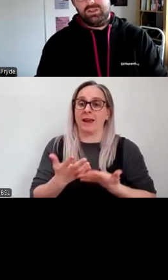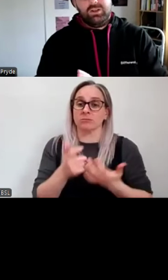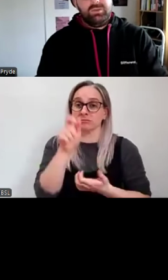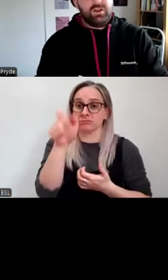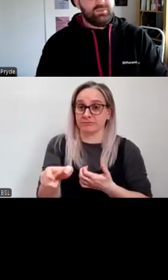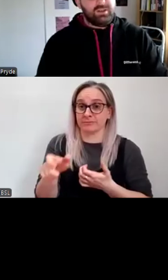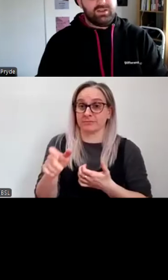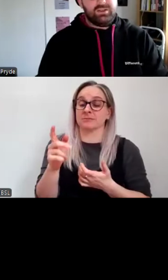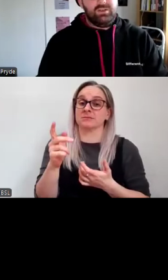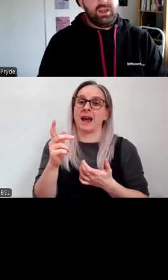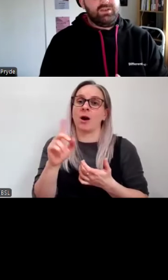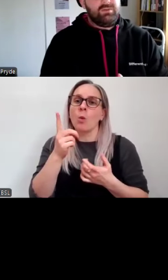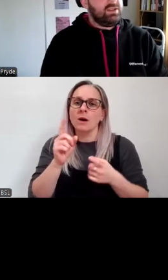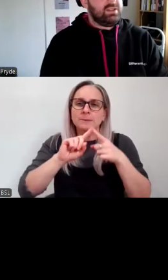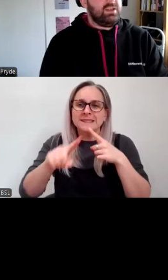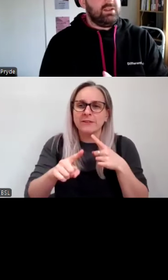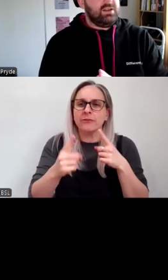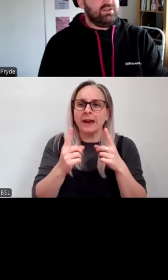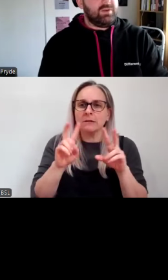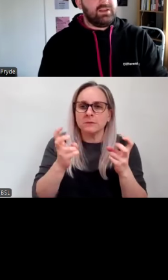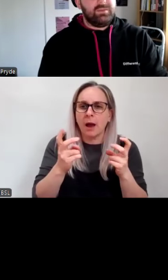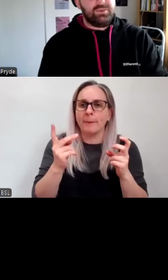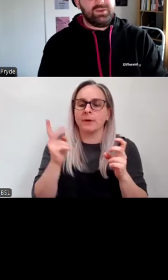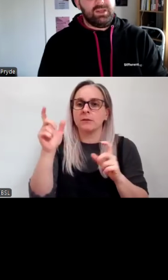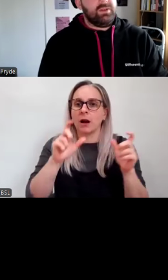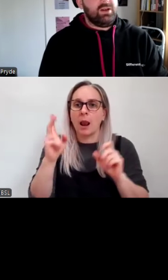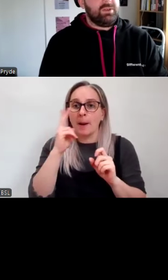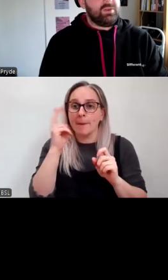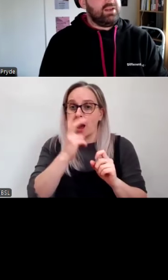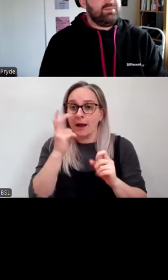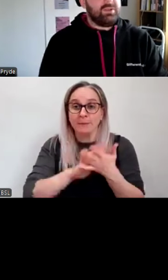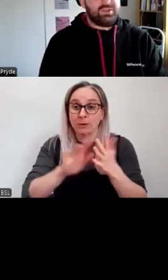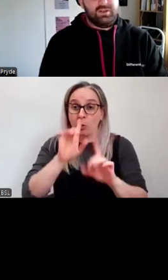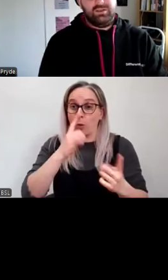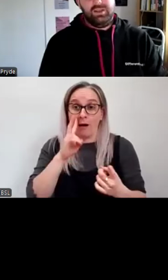which is a form of colorblindness, you can't really see the color red. It may become gray on screen,